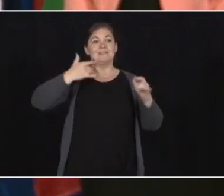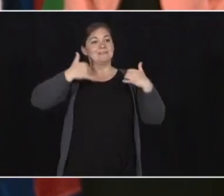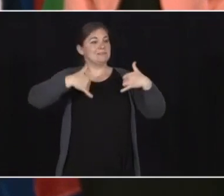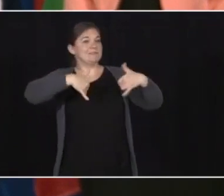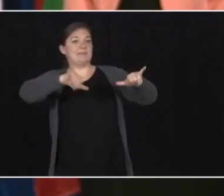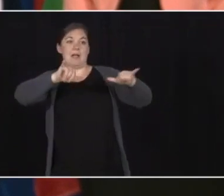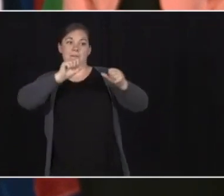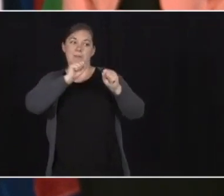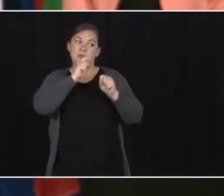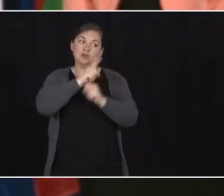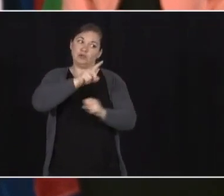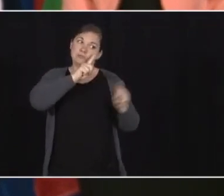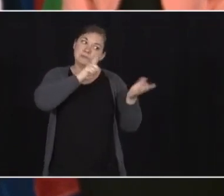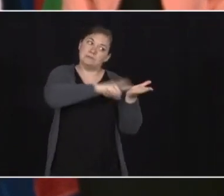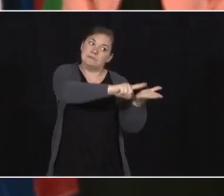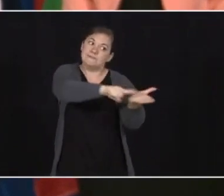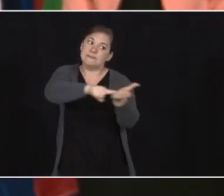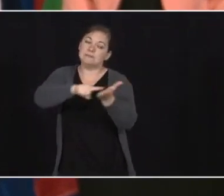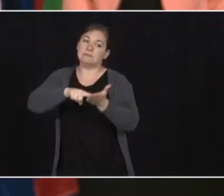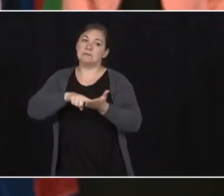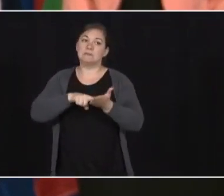It's a simple thing, Robert.